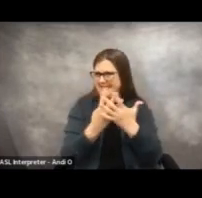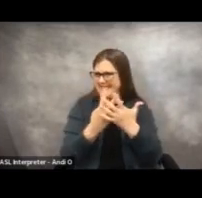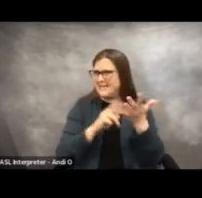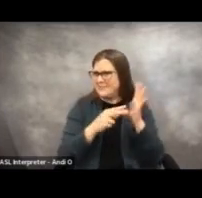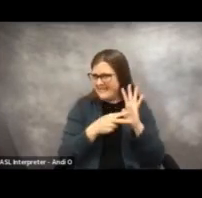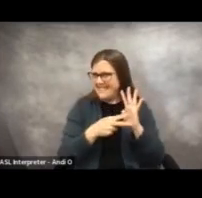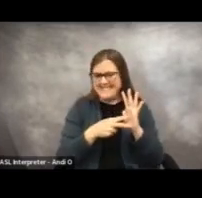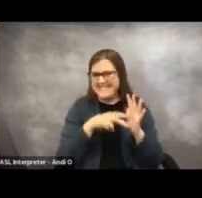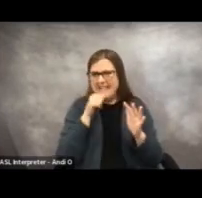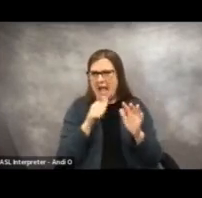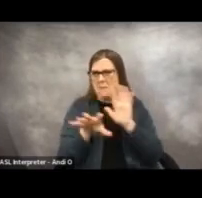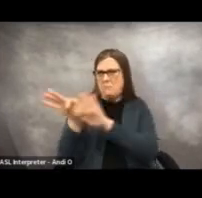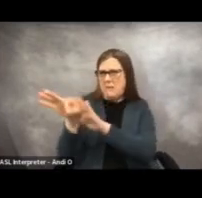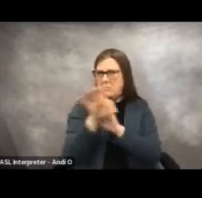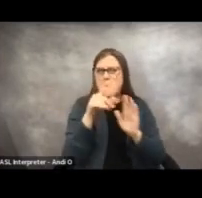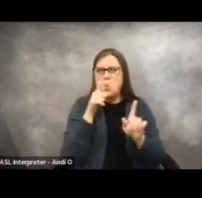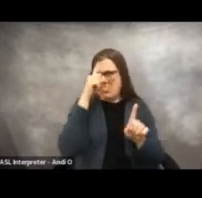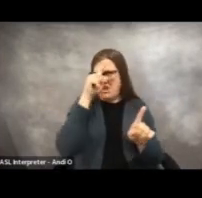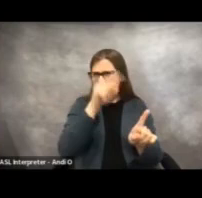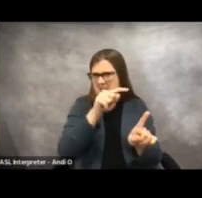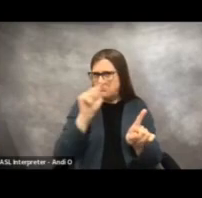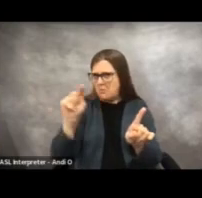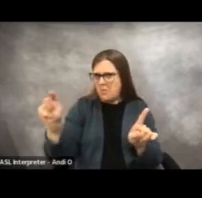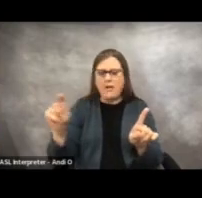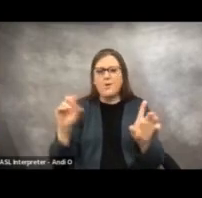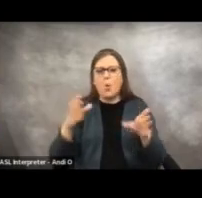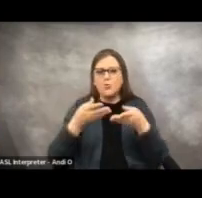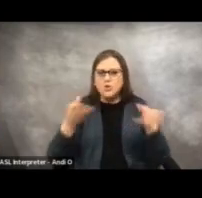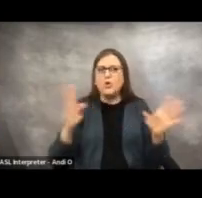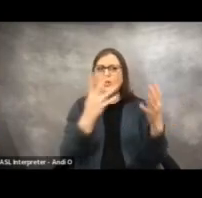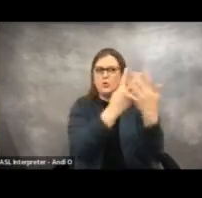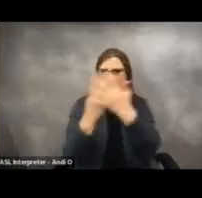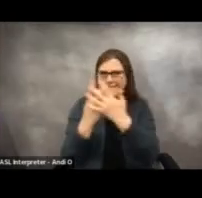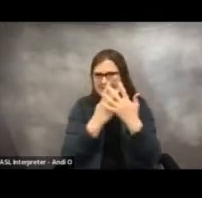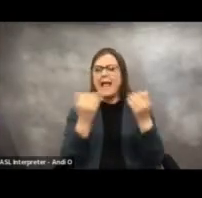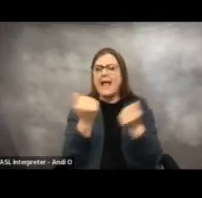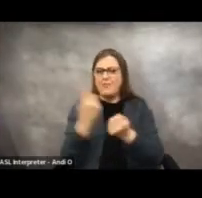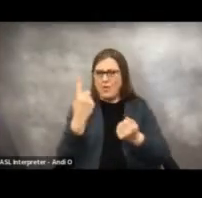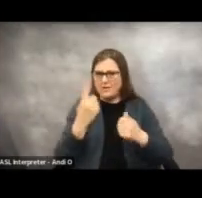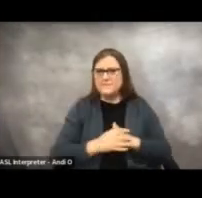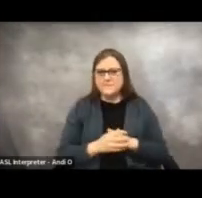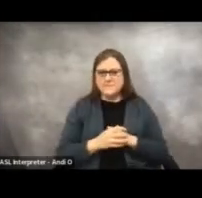so next slide. So remember